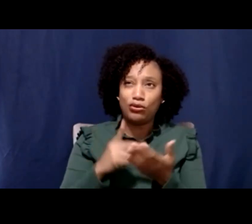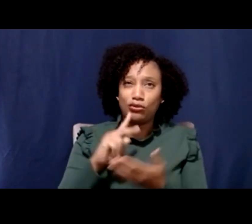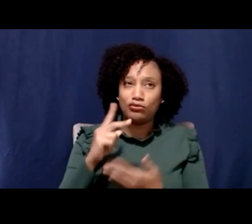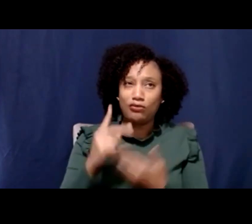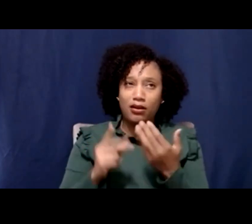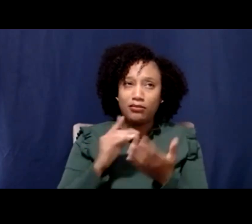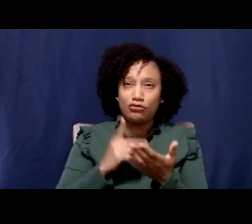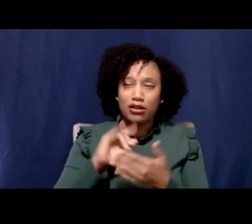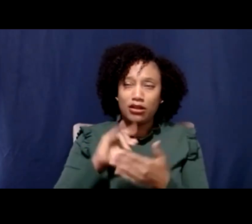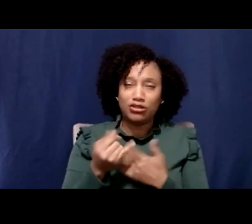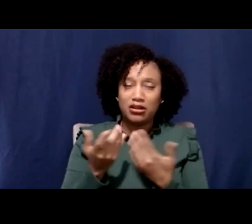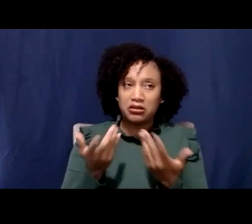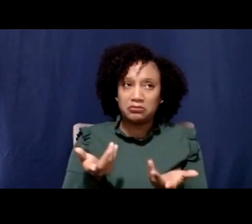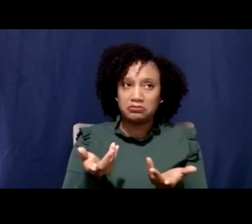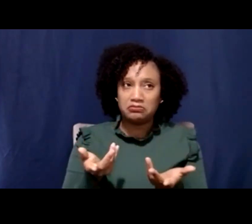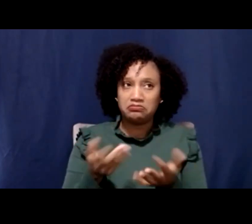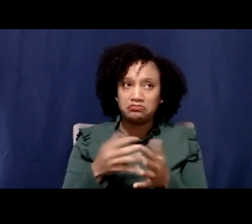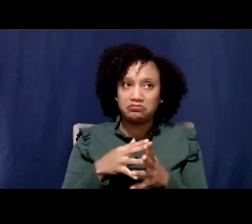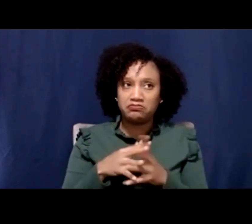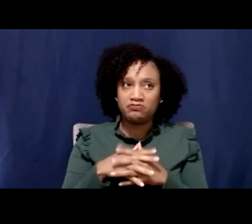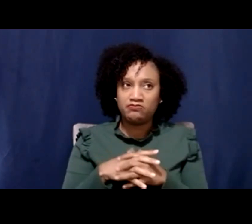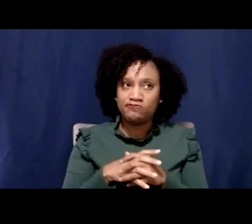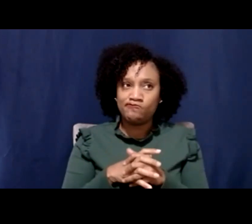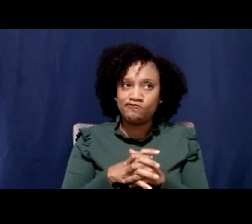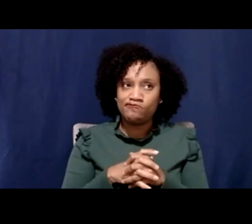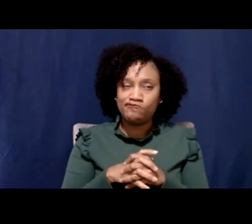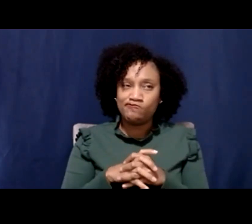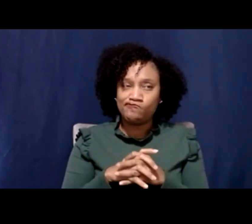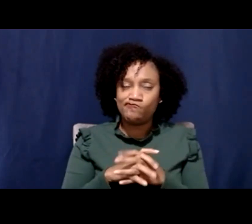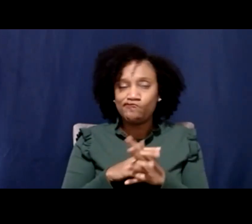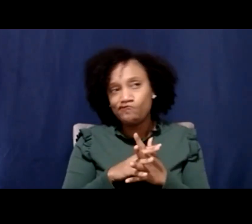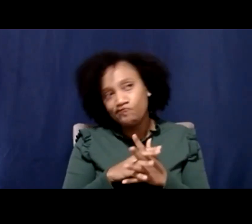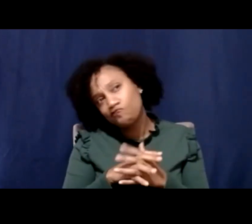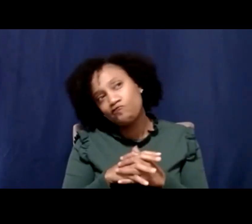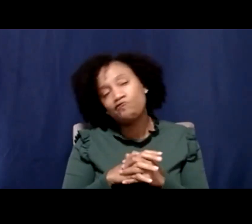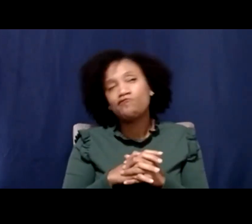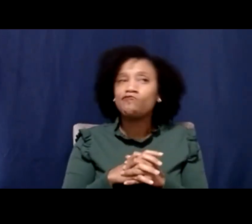and it follows all the incur after a certain day, potentially.